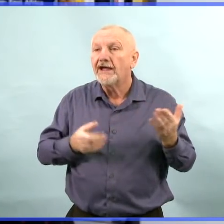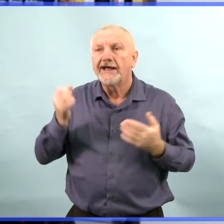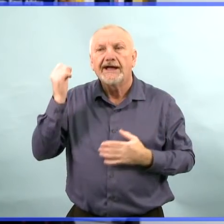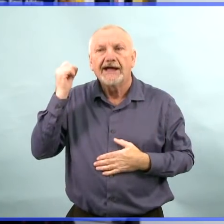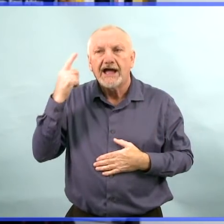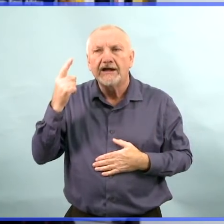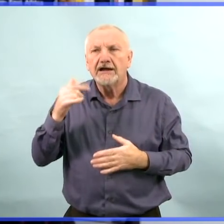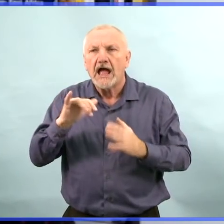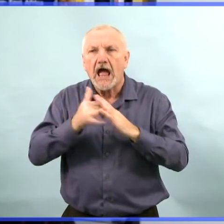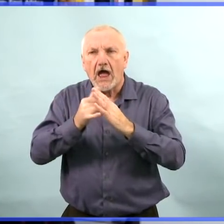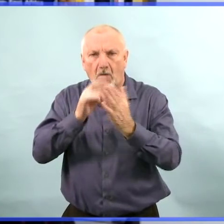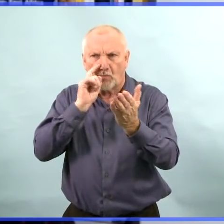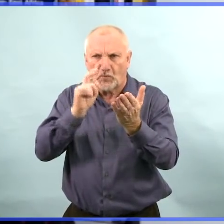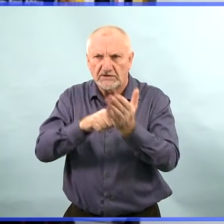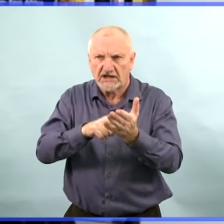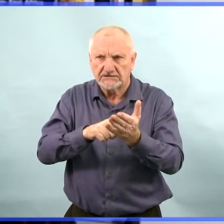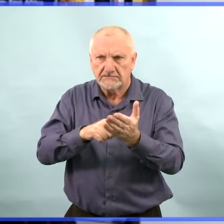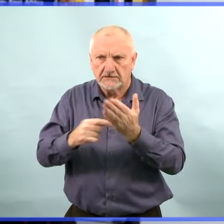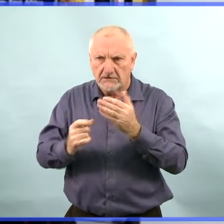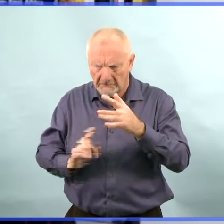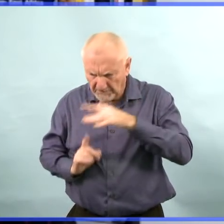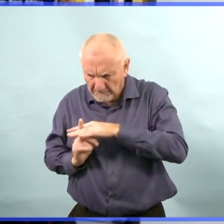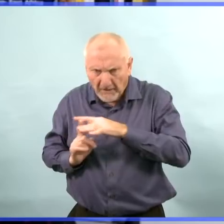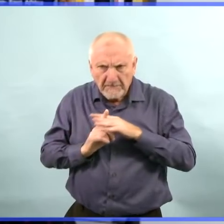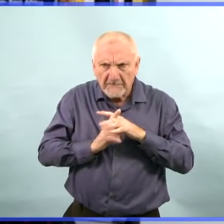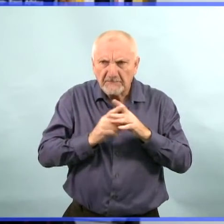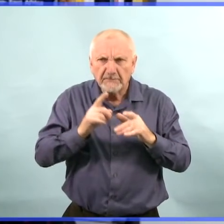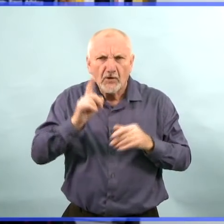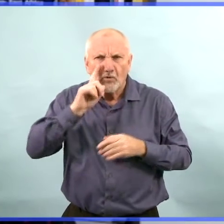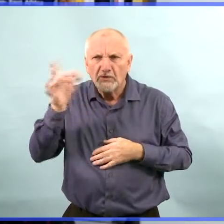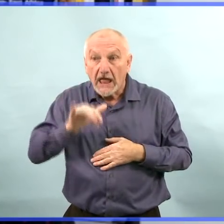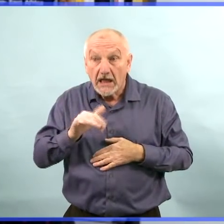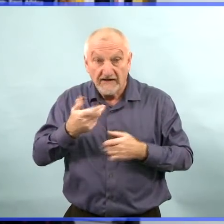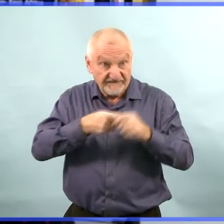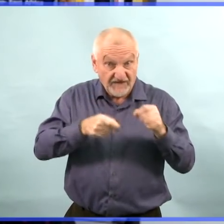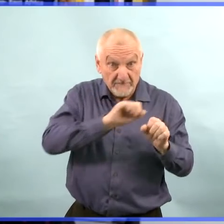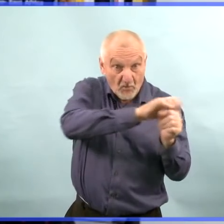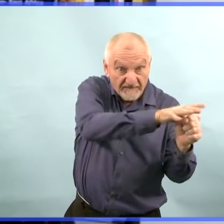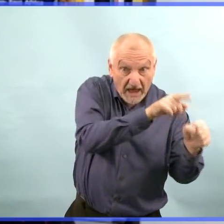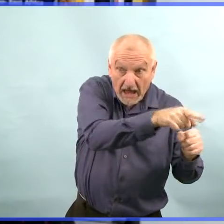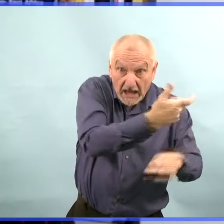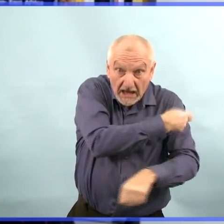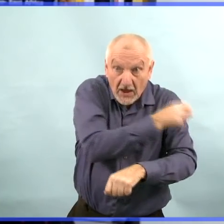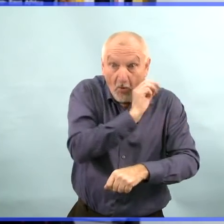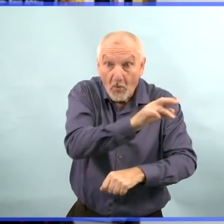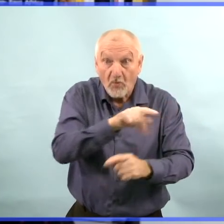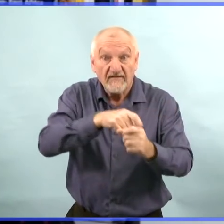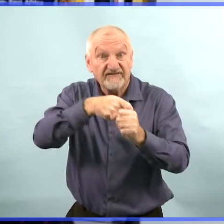what the cause may be so we don't want children to miss out on other vaccines because they're